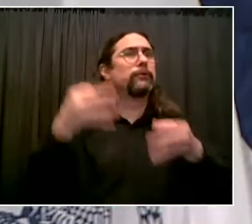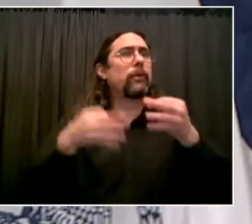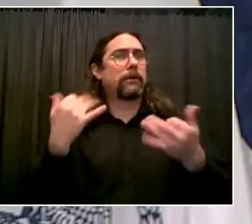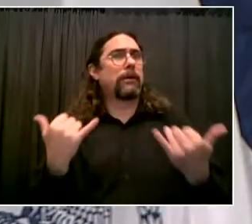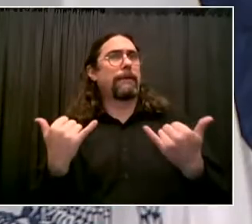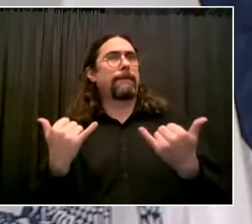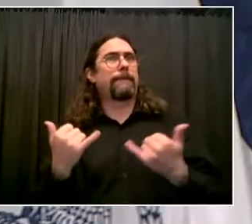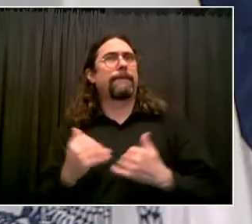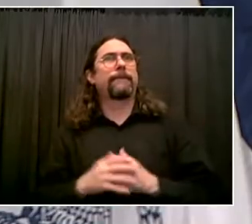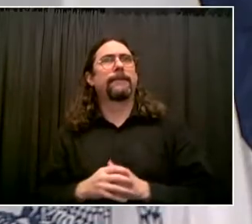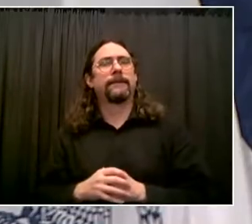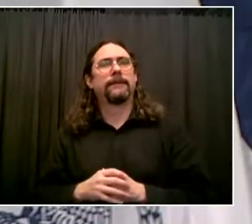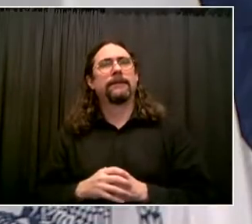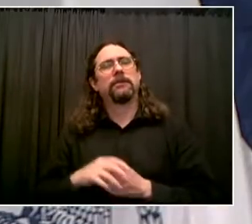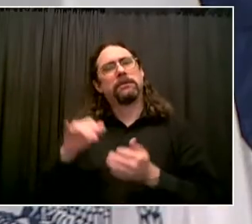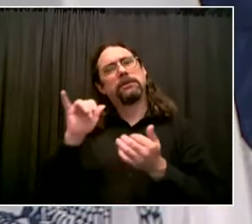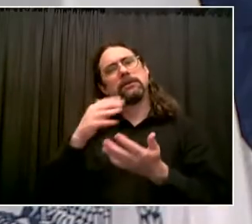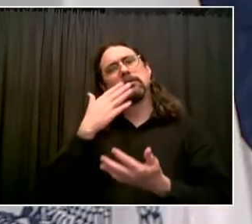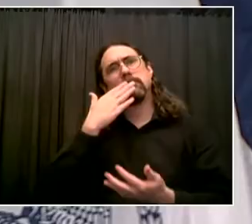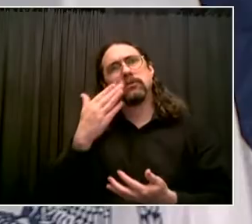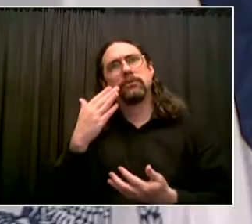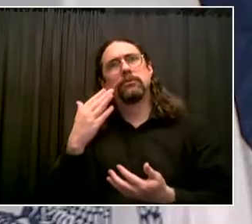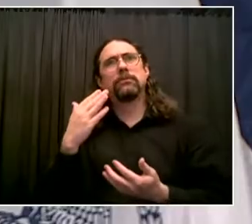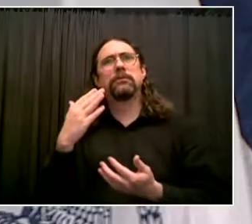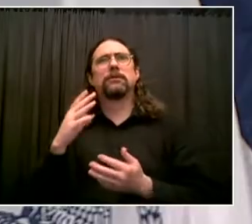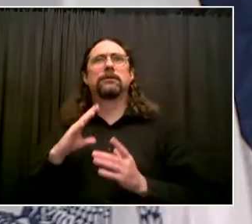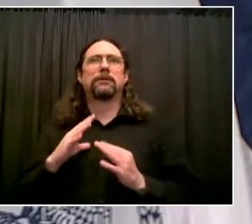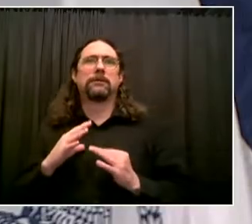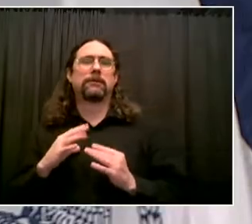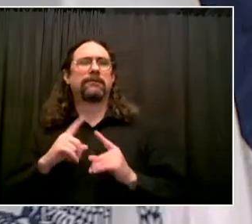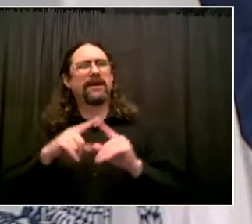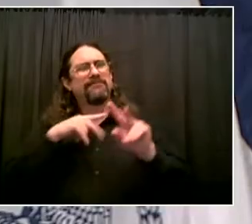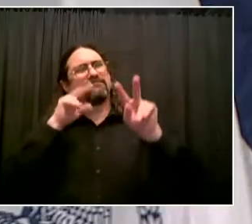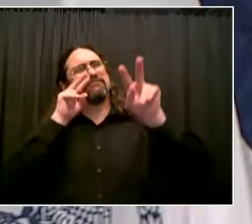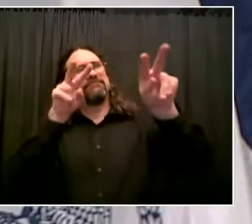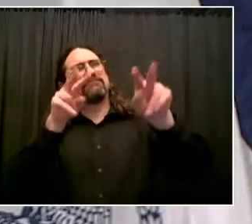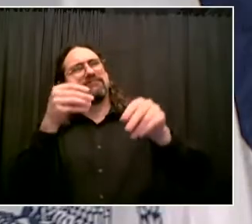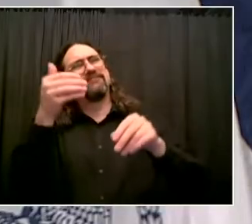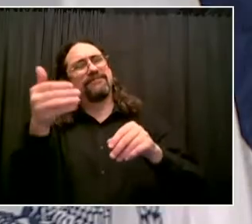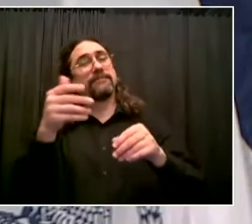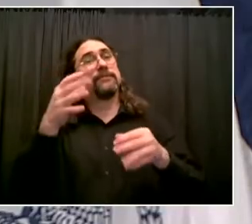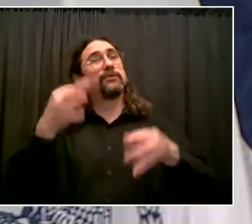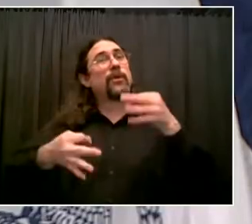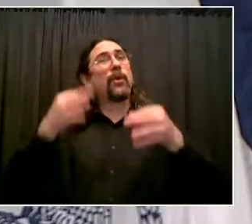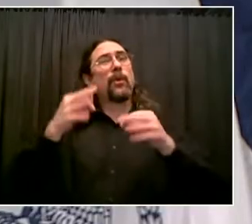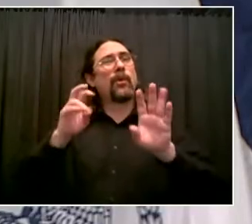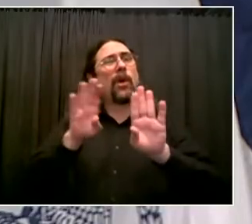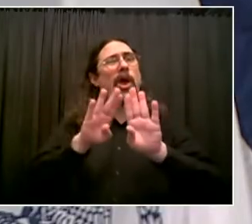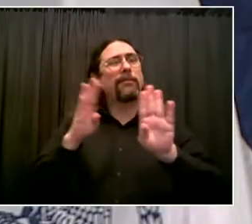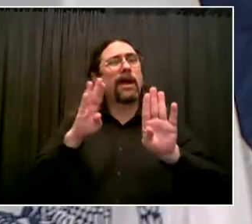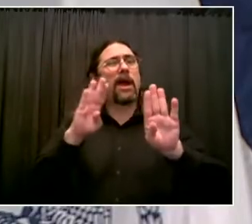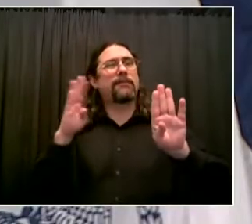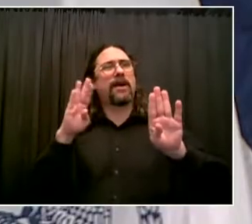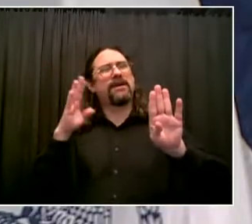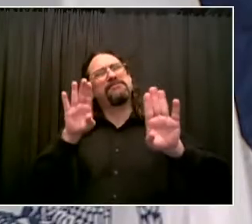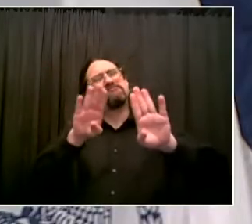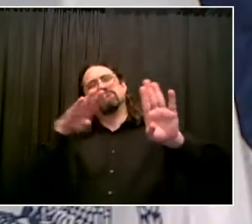BEEN SAYING THE LAST YEAR, BRING BACK THE COURT SYSTEM AND WE CAN MAKE ALL HTE PIECES COME TOGETHER AGAIN. I'M VERY HAPPY TO SAY WE KNOW